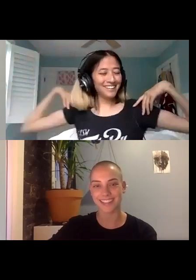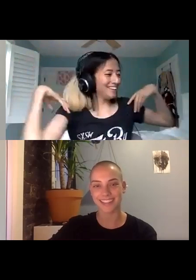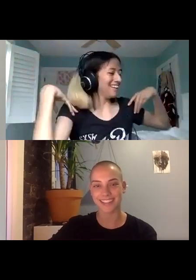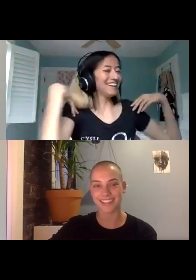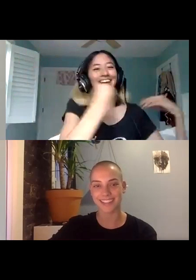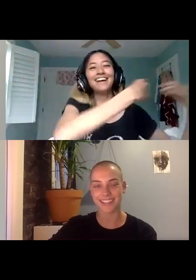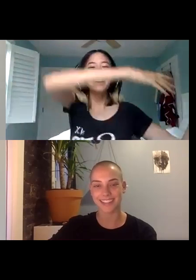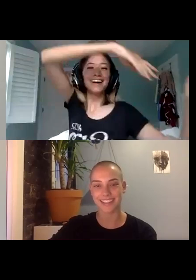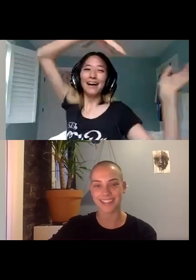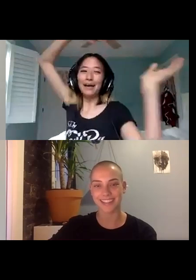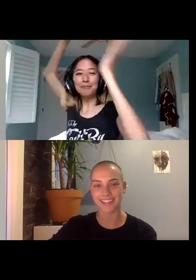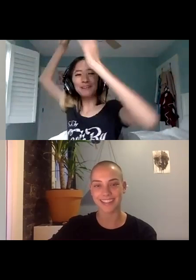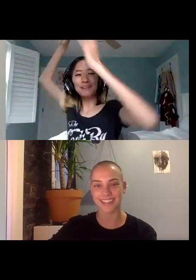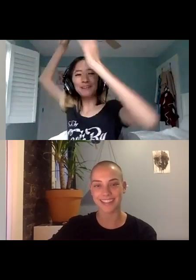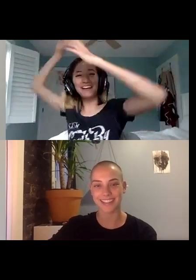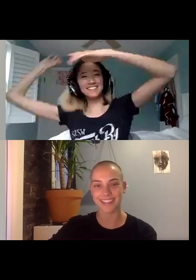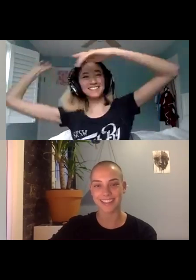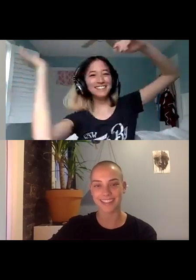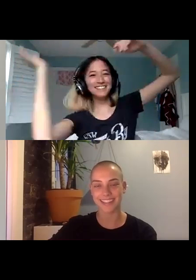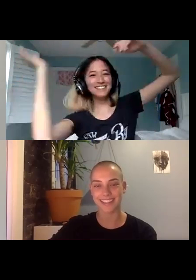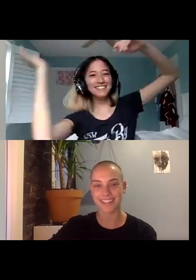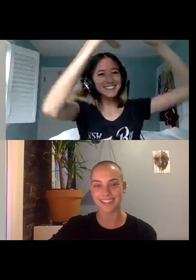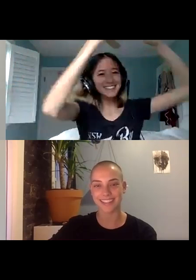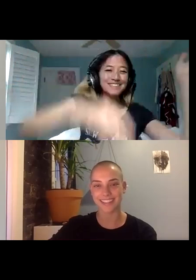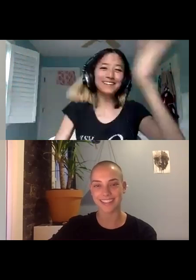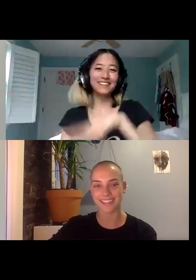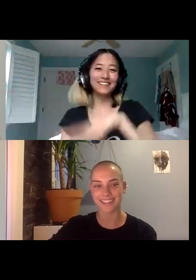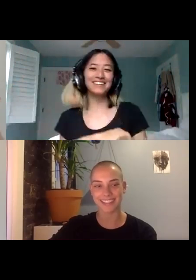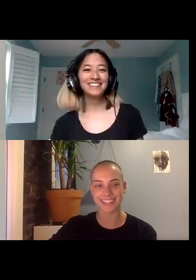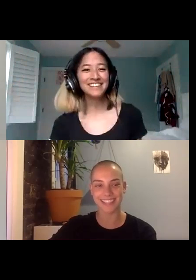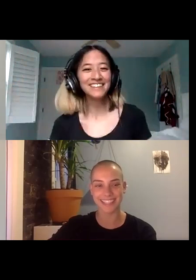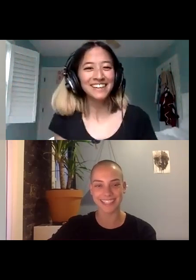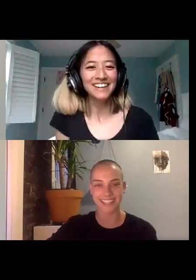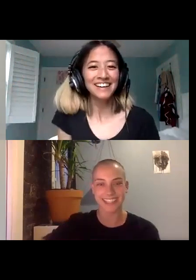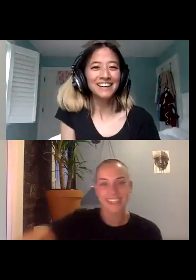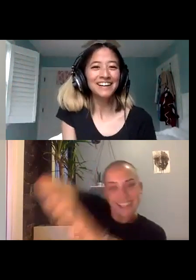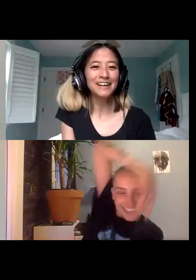And I'm passing it to Leal.